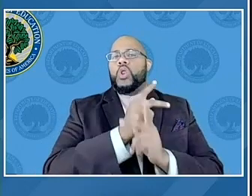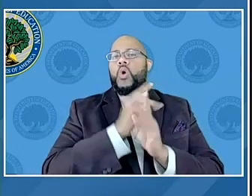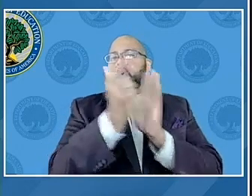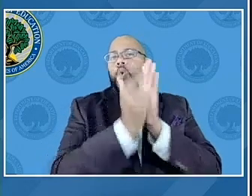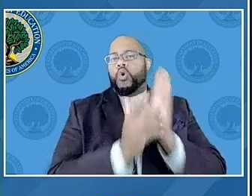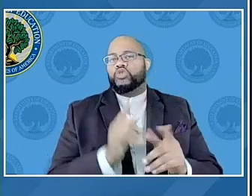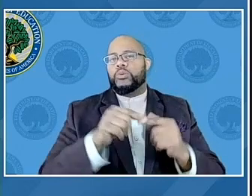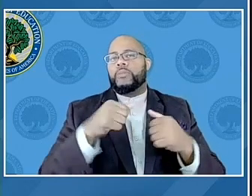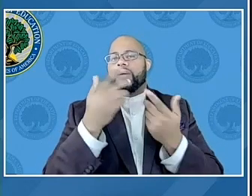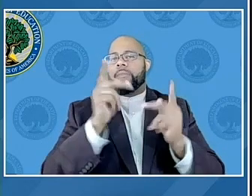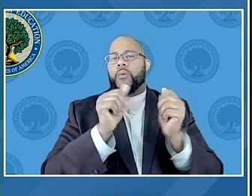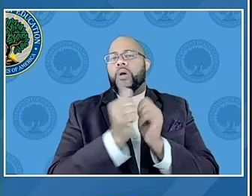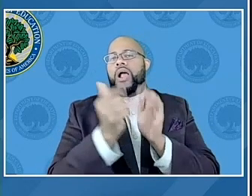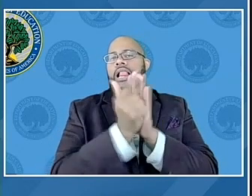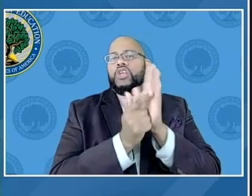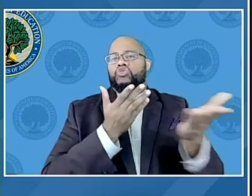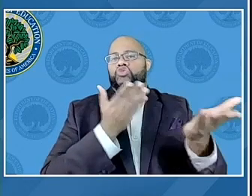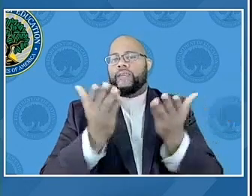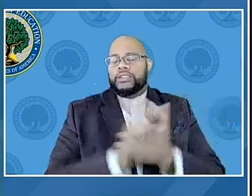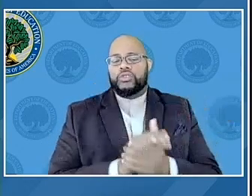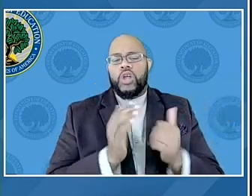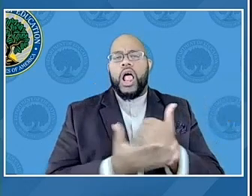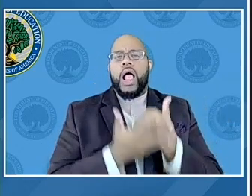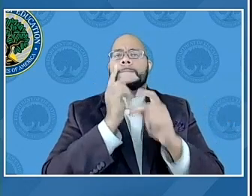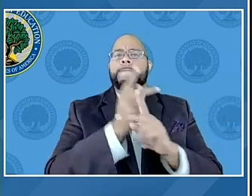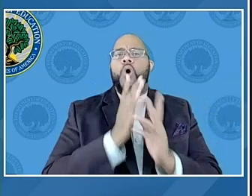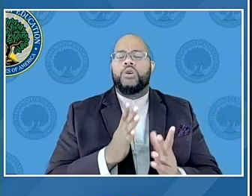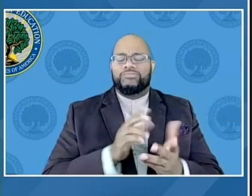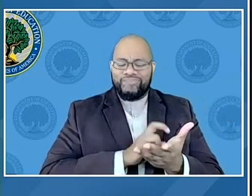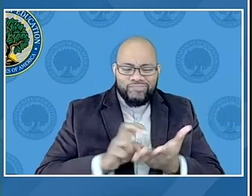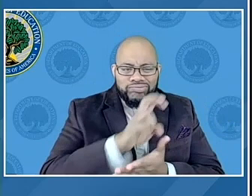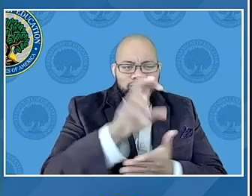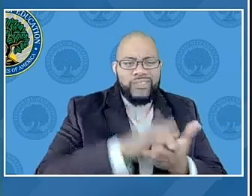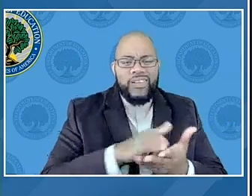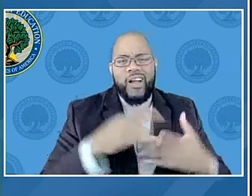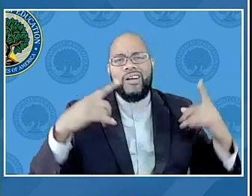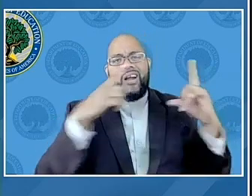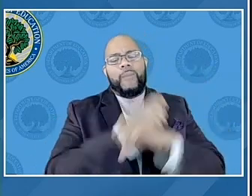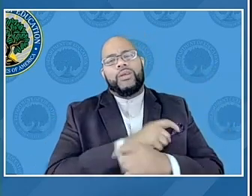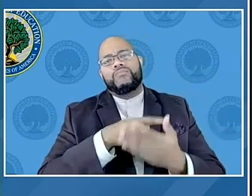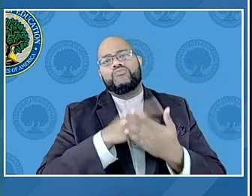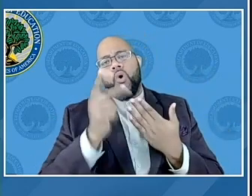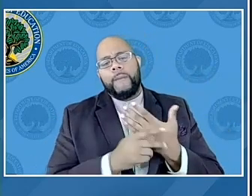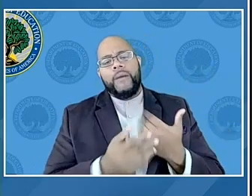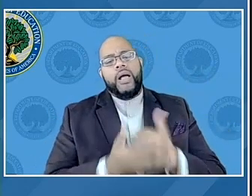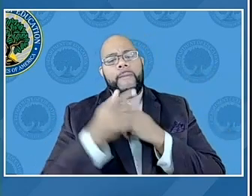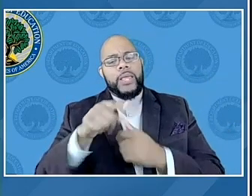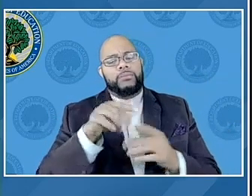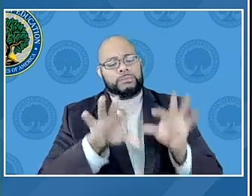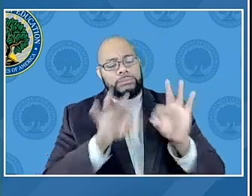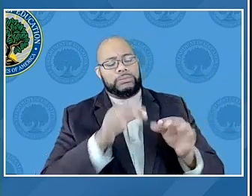legal services to help borrowers navigate these complicated programs and to help them choose the best form of relief for